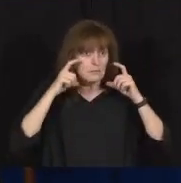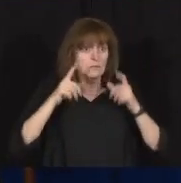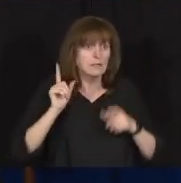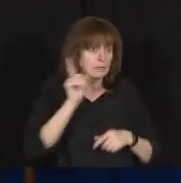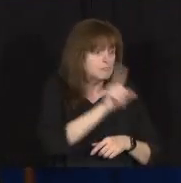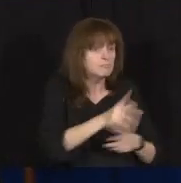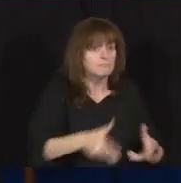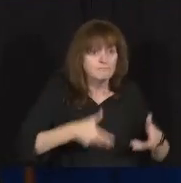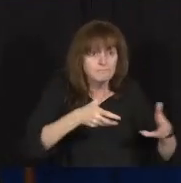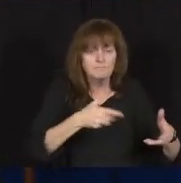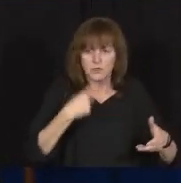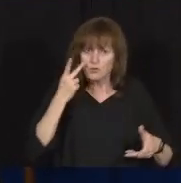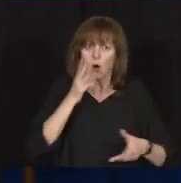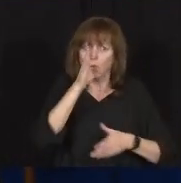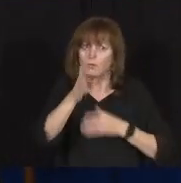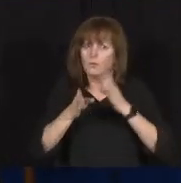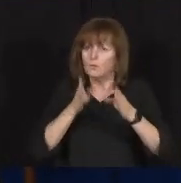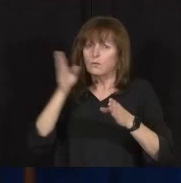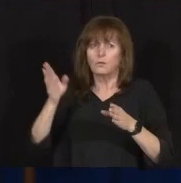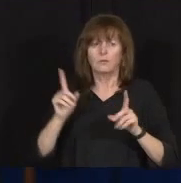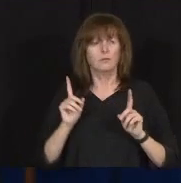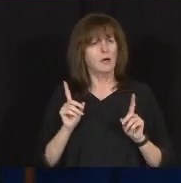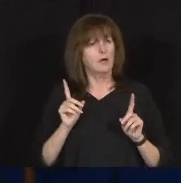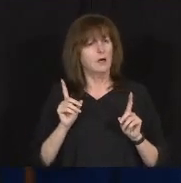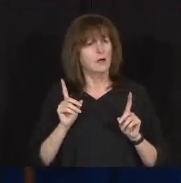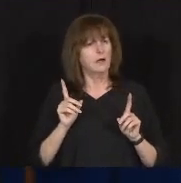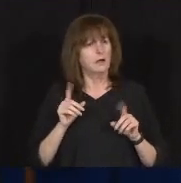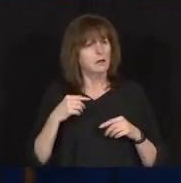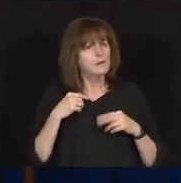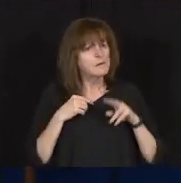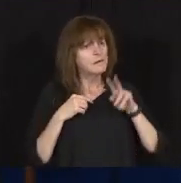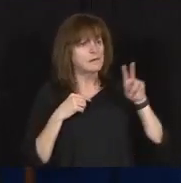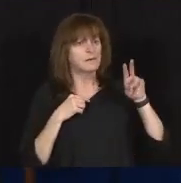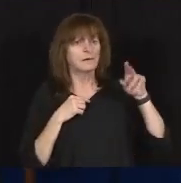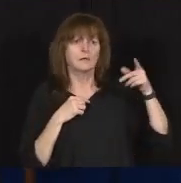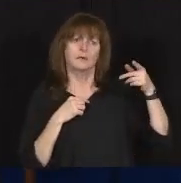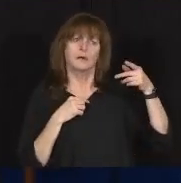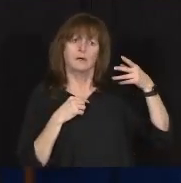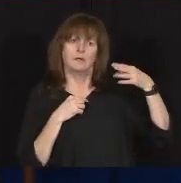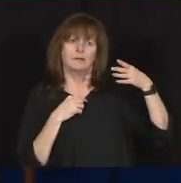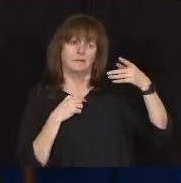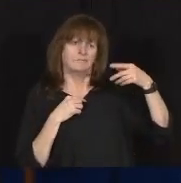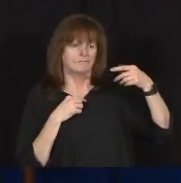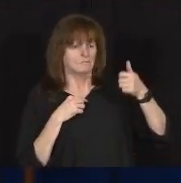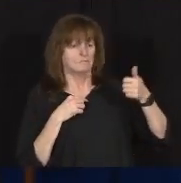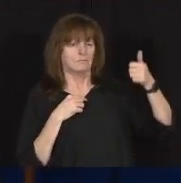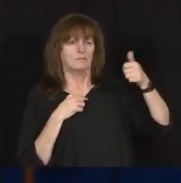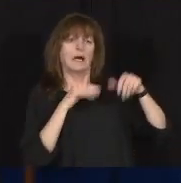Doris Johnson, shows the importance of having continuity of governance. Do you have such plans do you or the deputy p